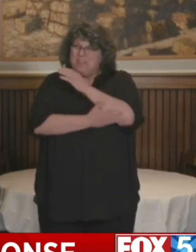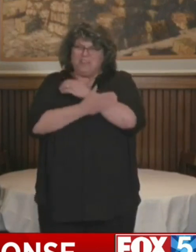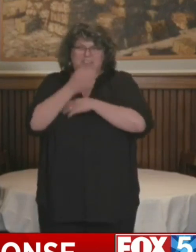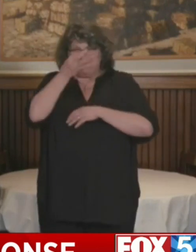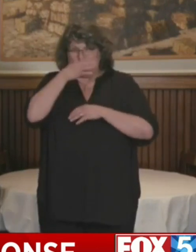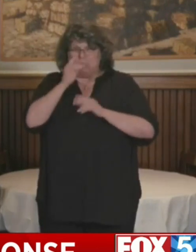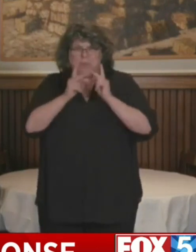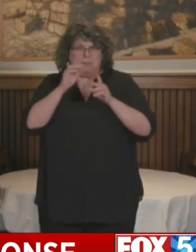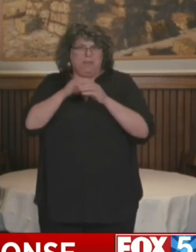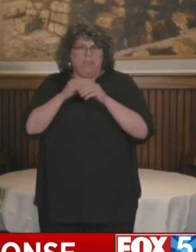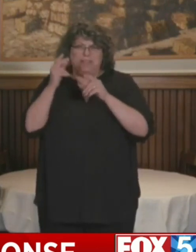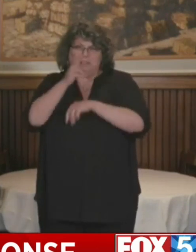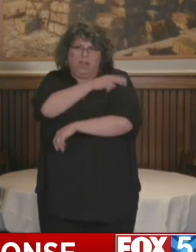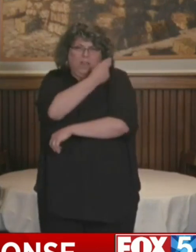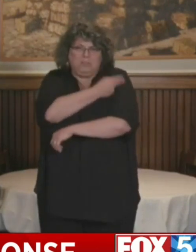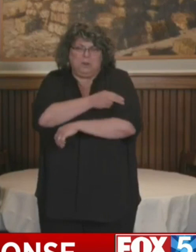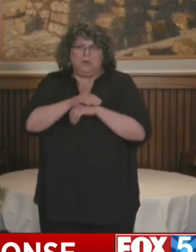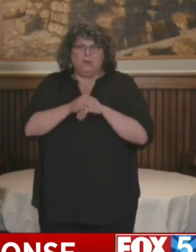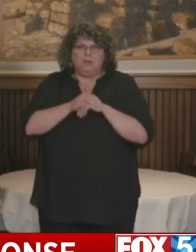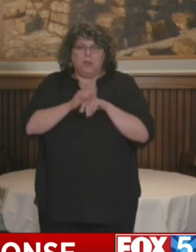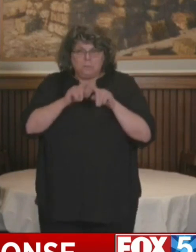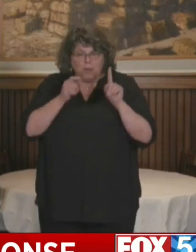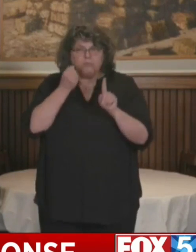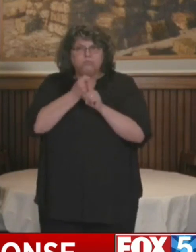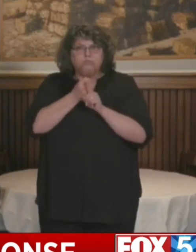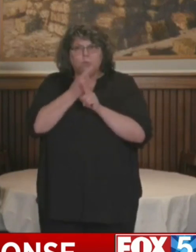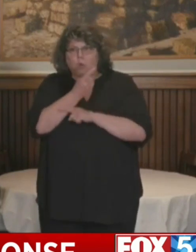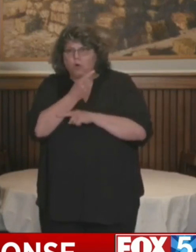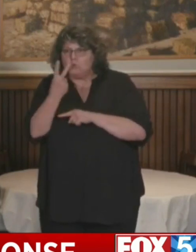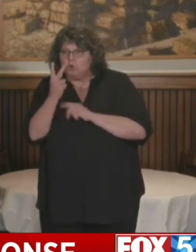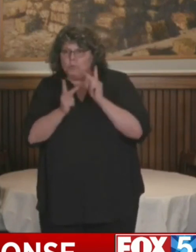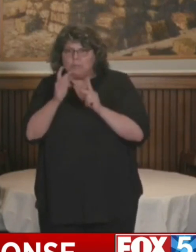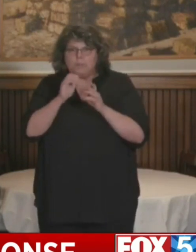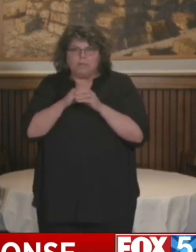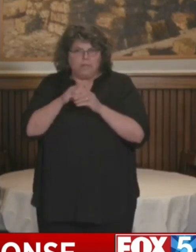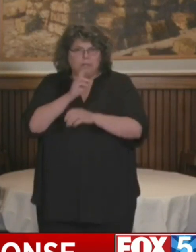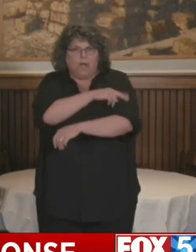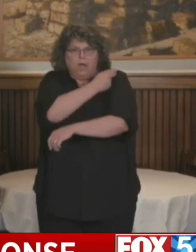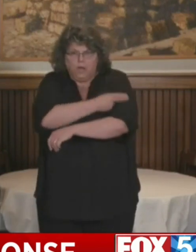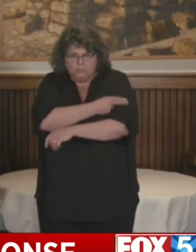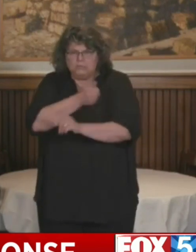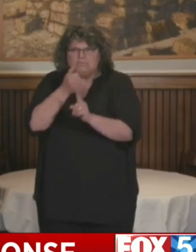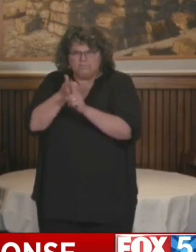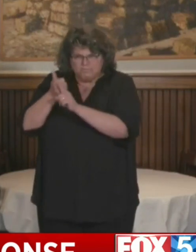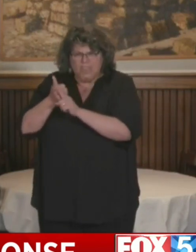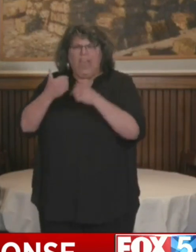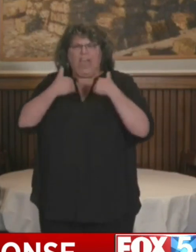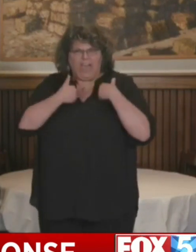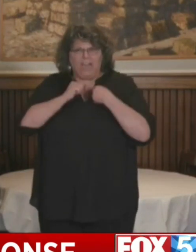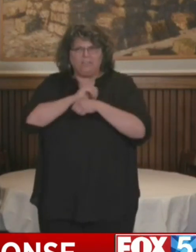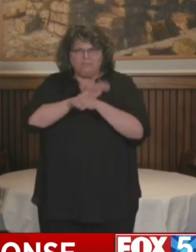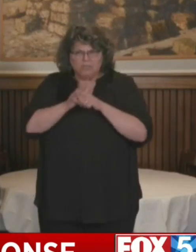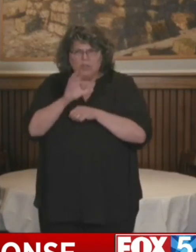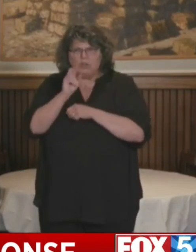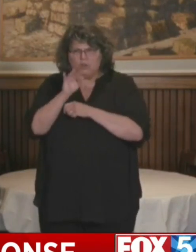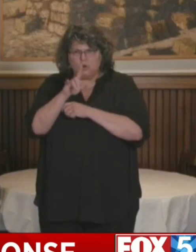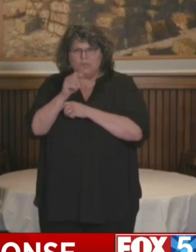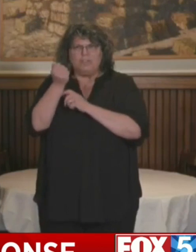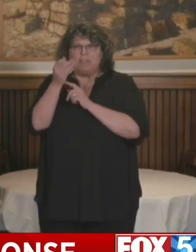COUNTY IN ANY ONE OF THE LAST 14 DAYS AND THAT'S TO ACCOUNT FOR THE FACT THAT SOME COUNTIES HAVE VERY FEW HOSPITALIZATIONS AND EVEN THE